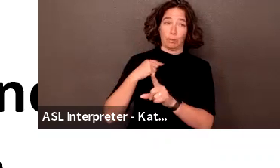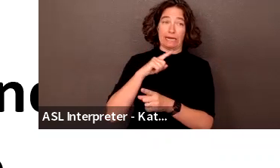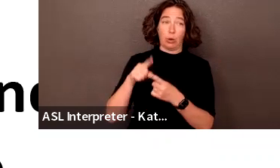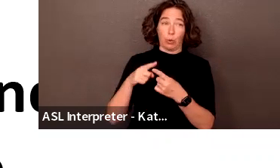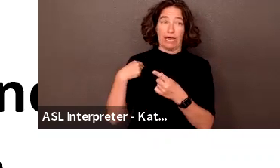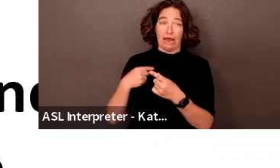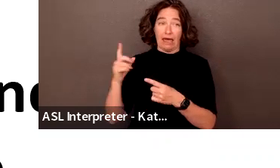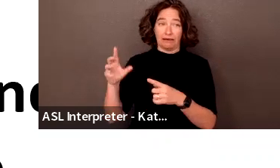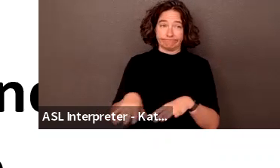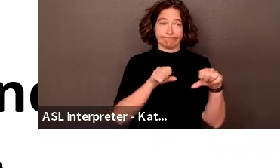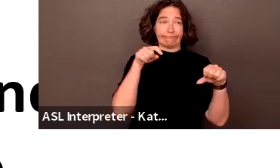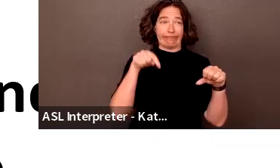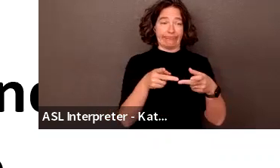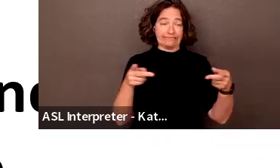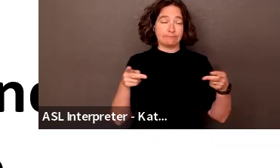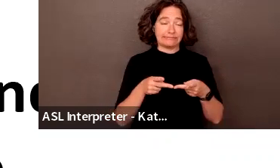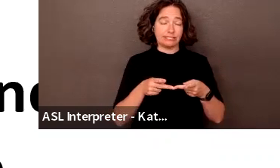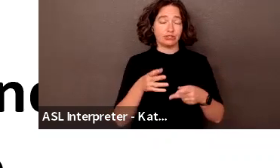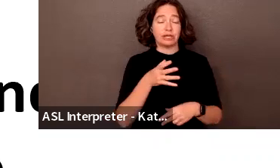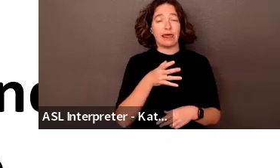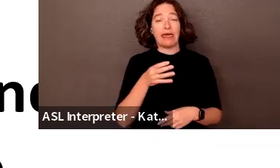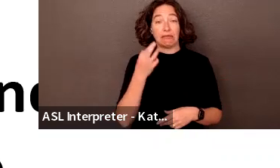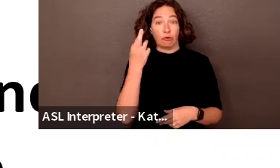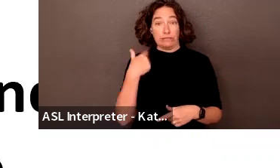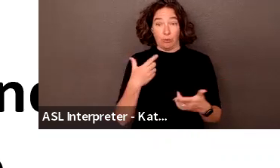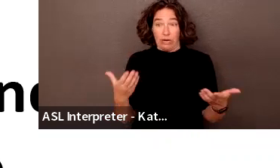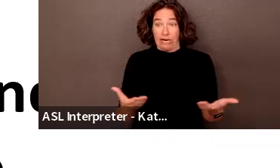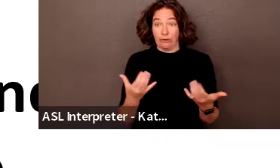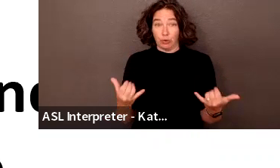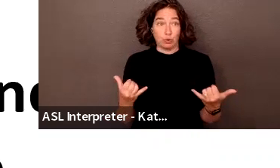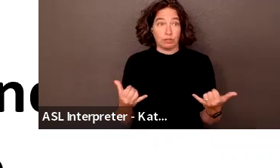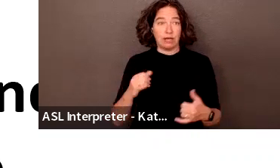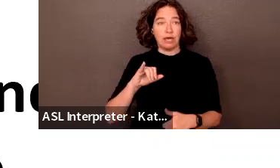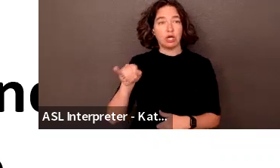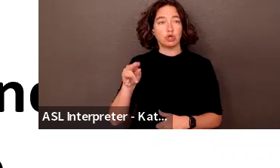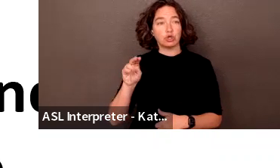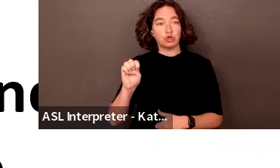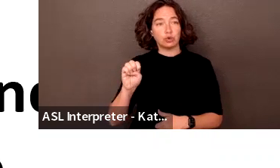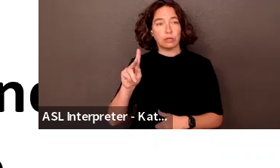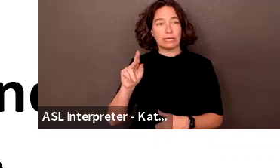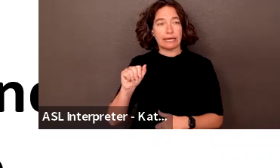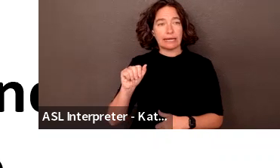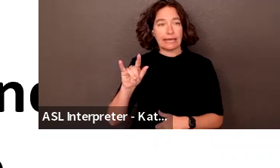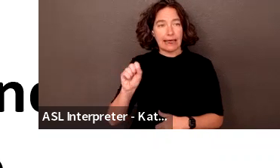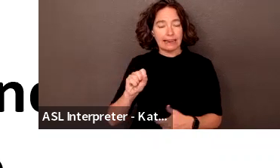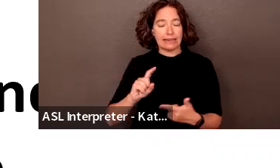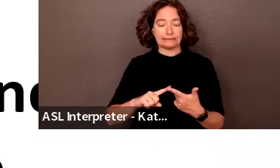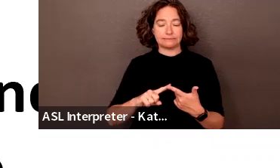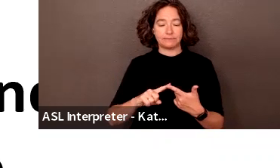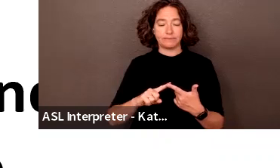through all of this. We're also going to ask you -- we have some excellent presenters especially the major subject matter experts that